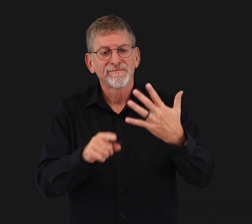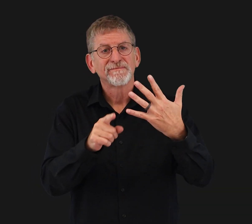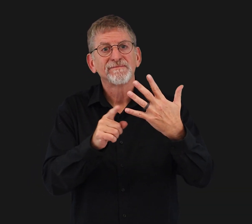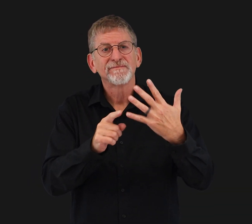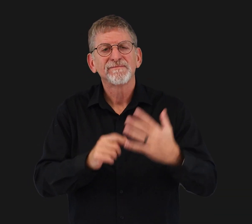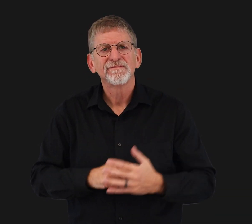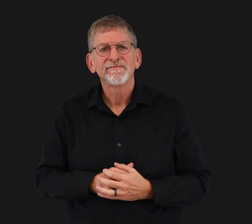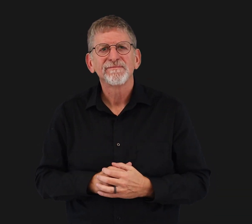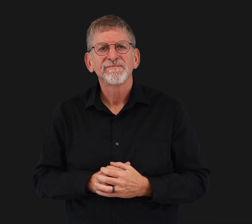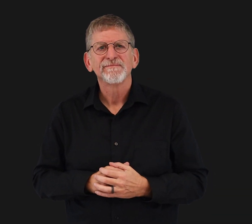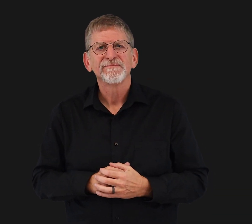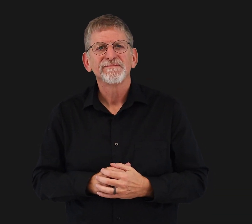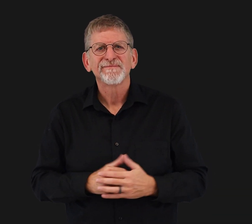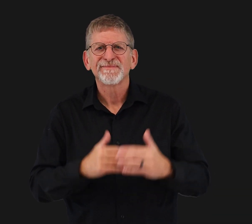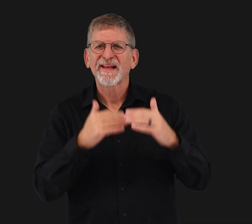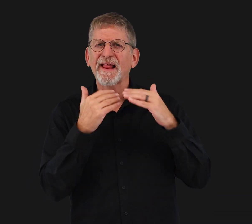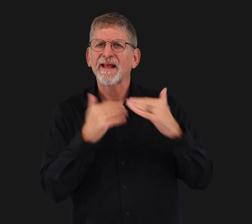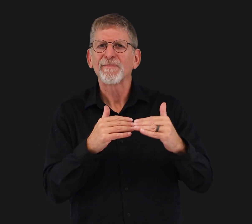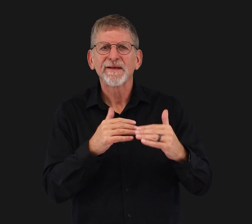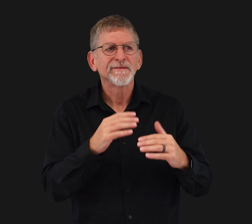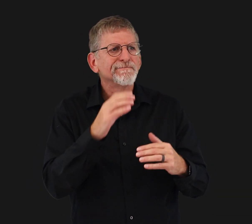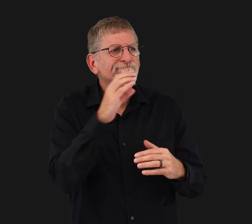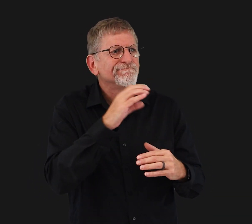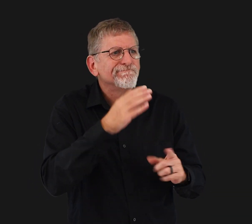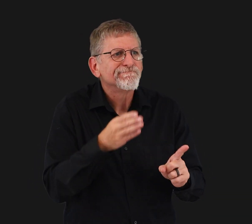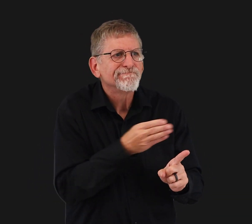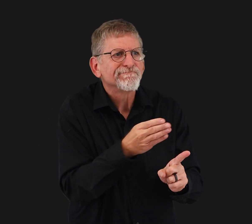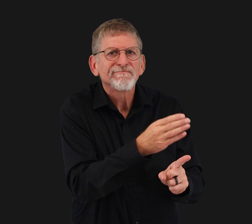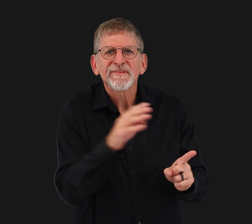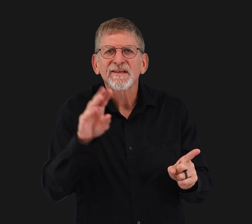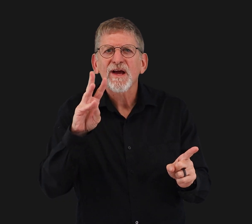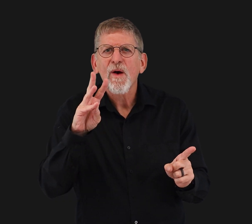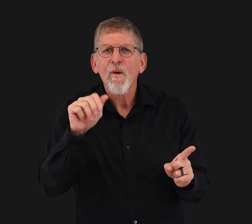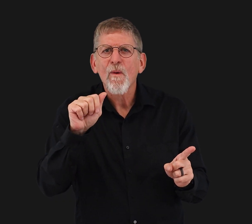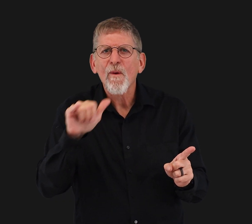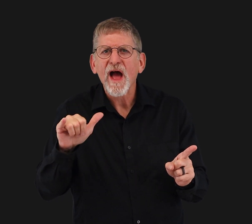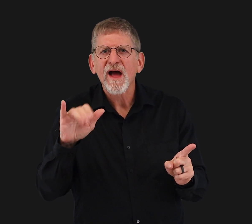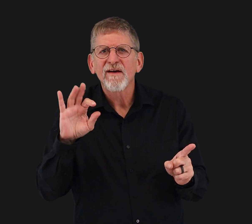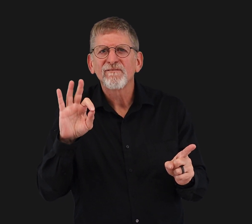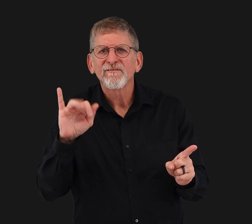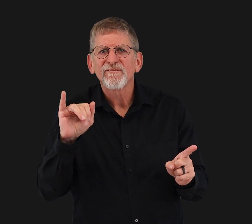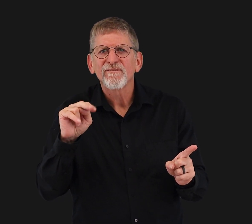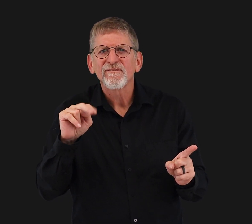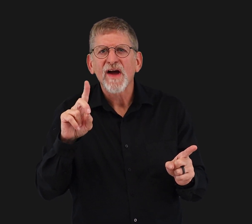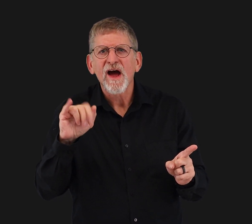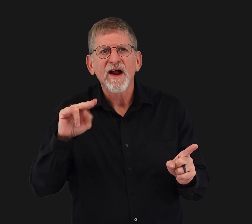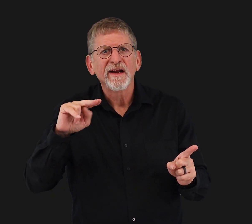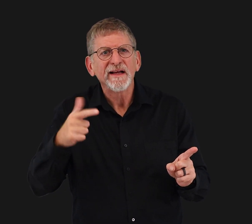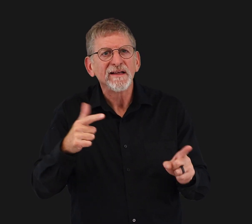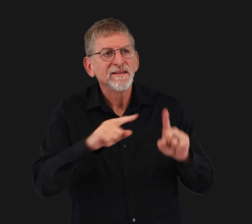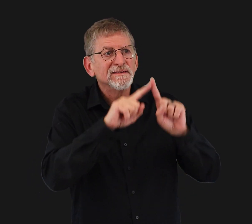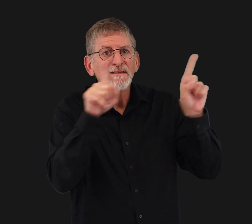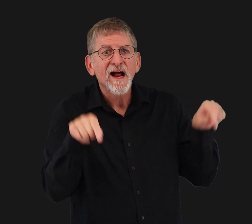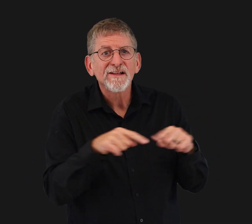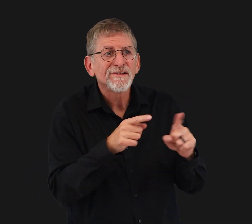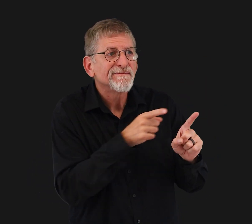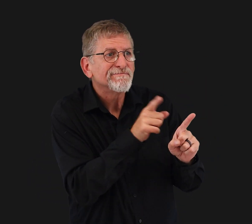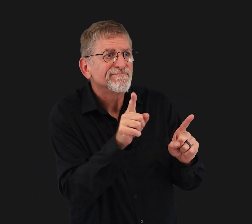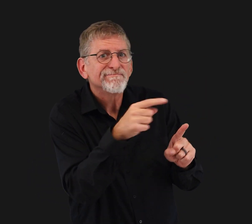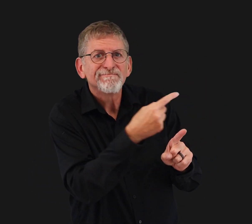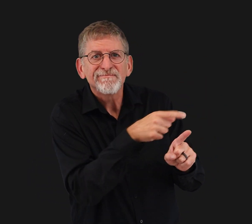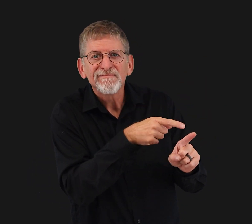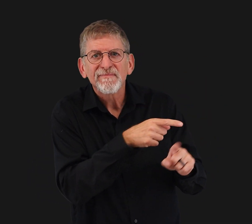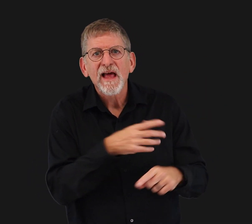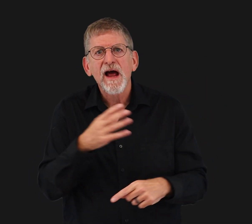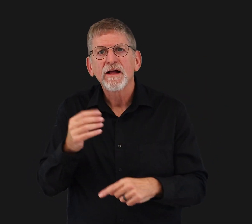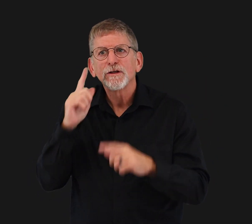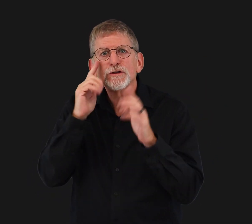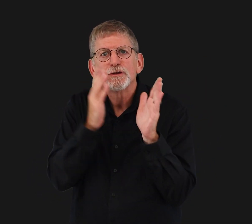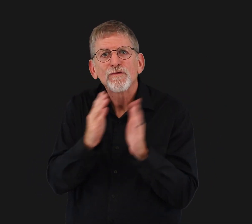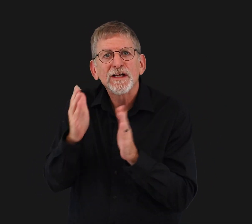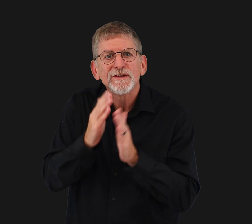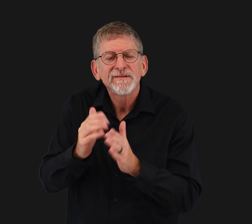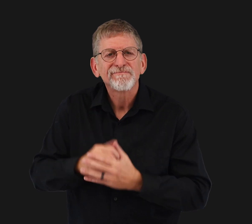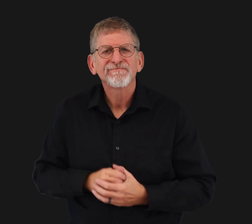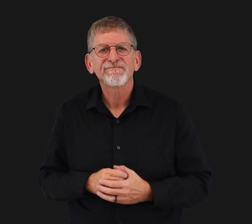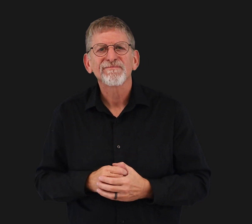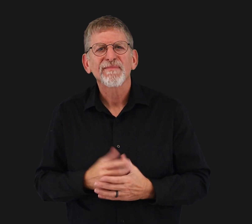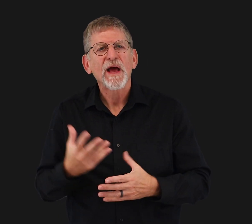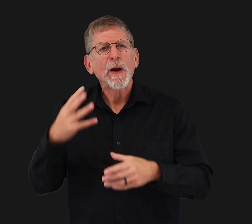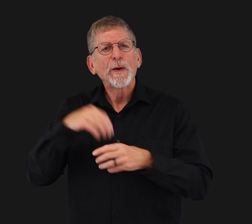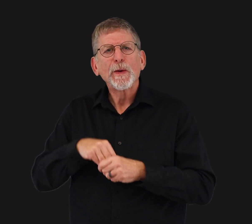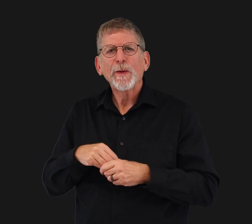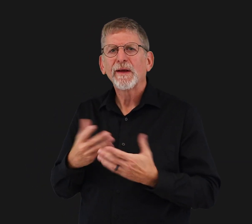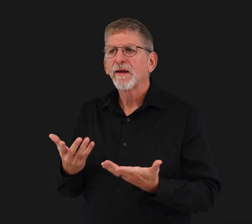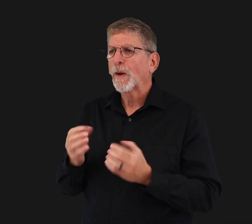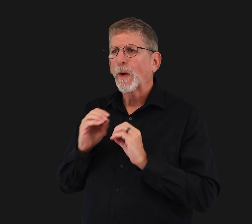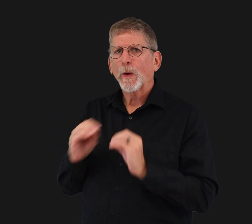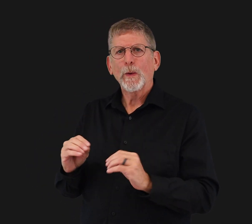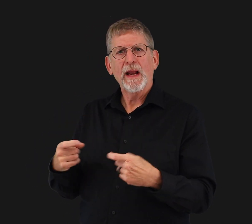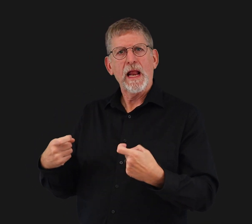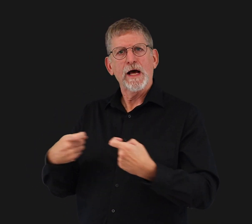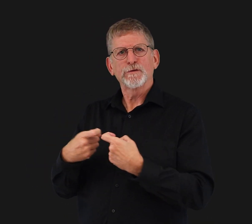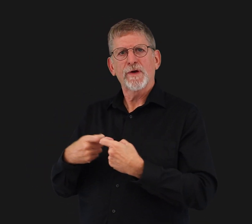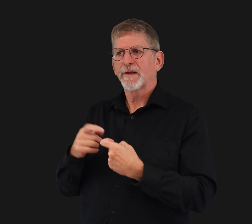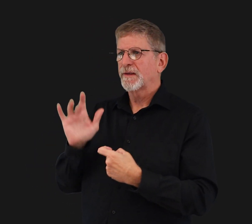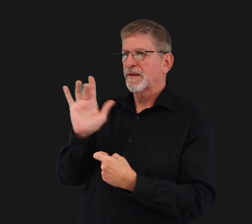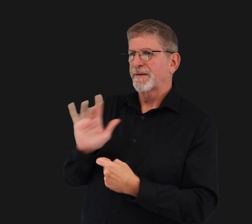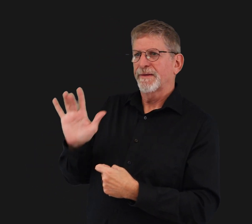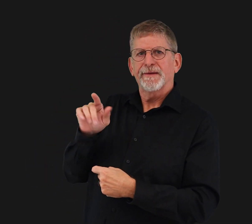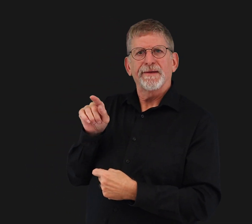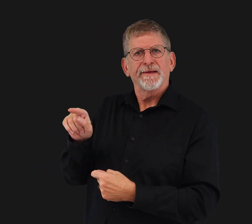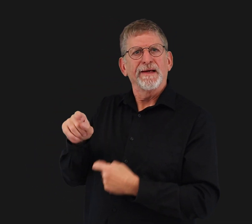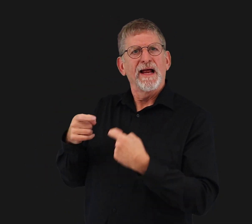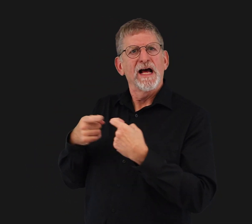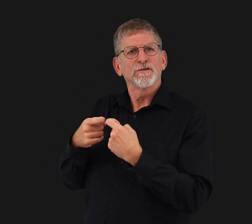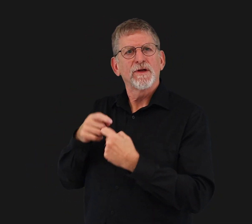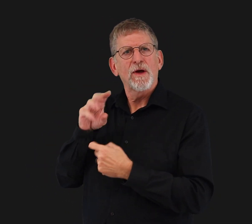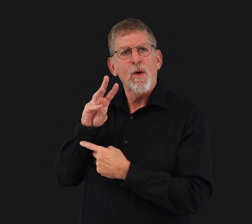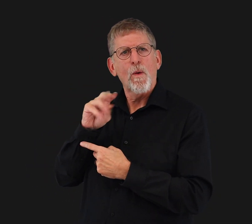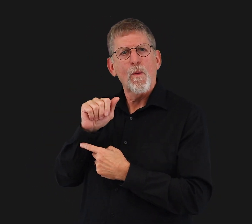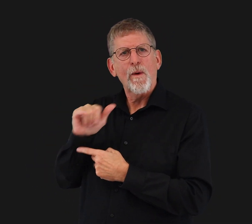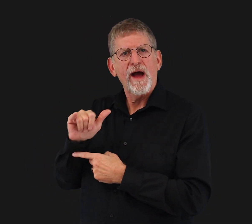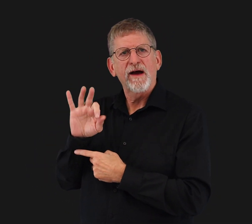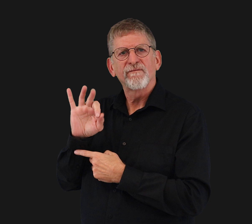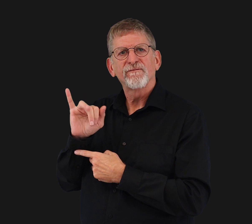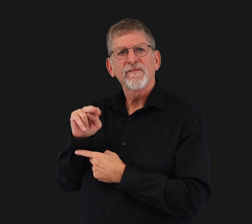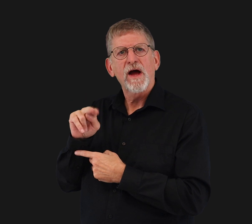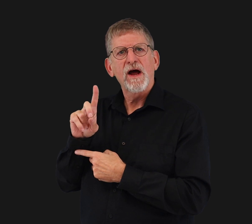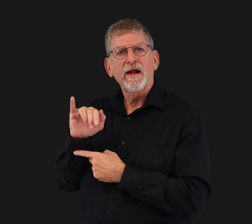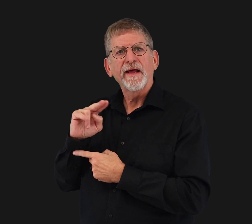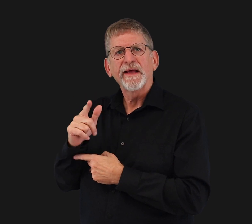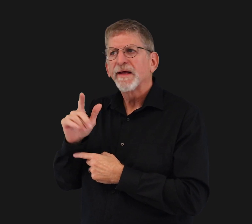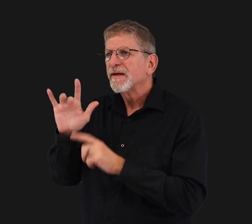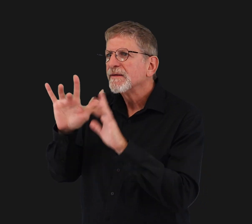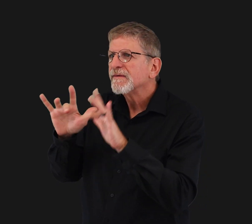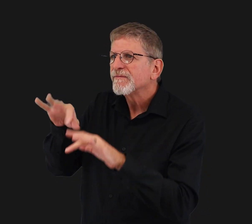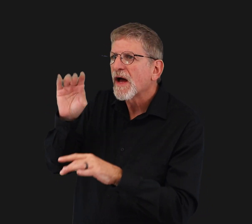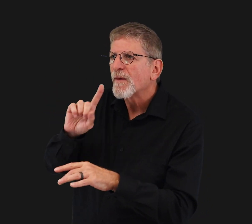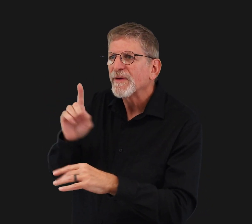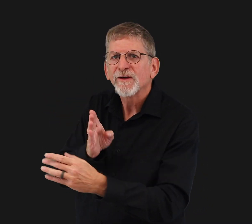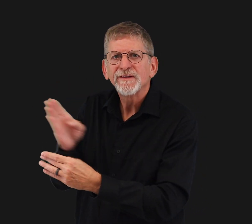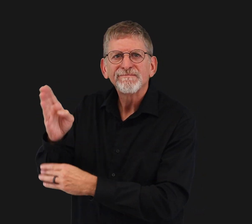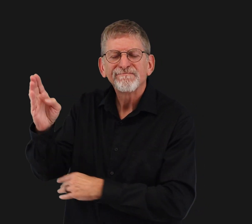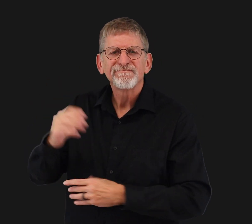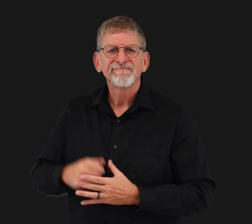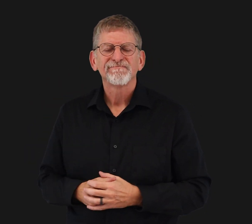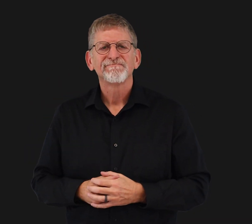• Limited wayfinding signage and strategies, including no electronic wayfinding